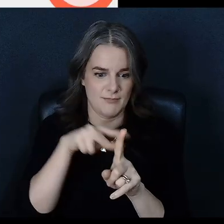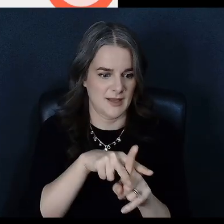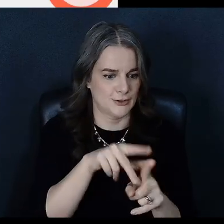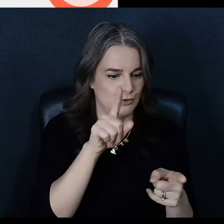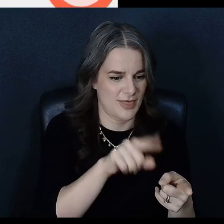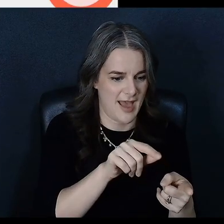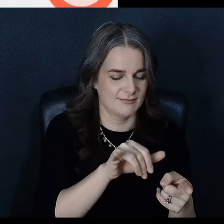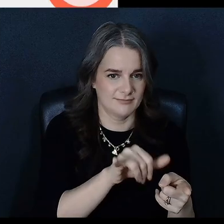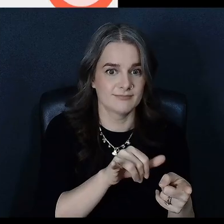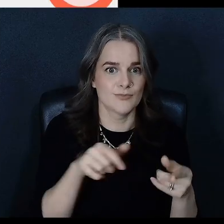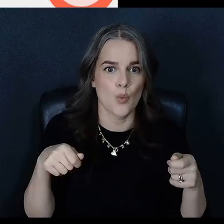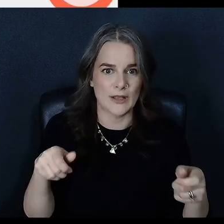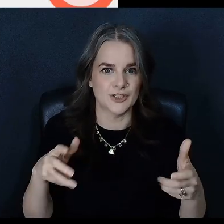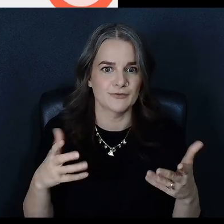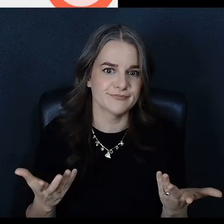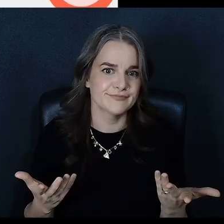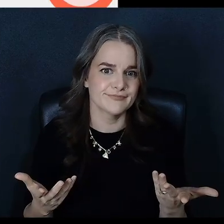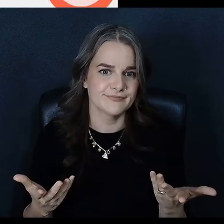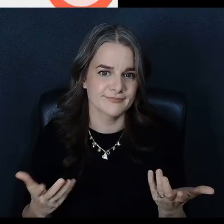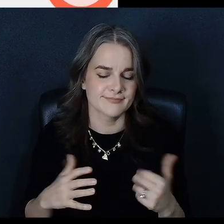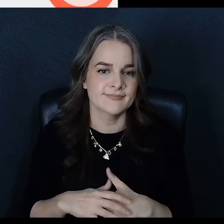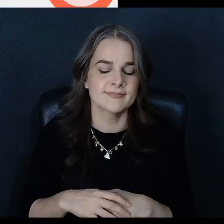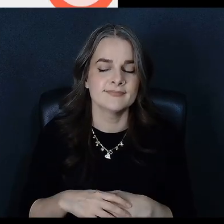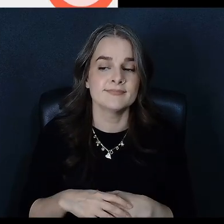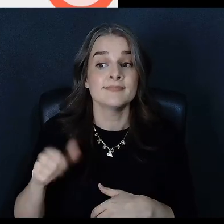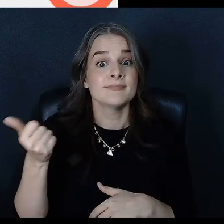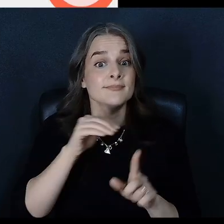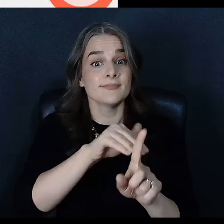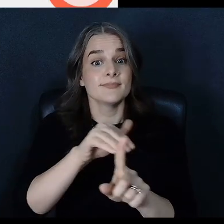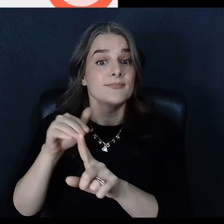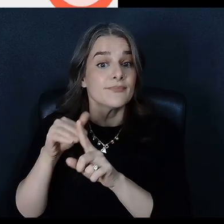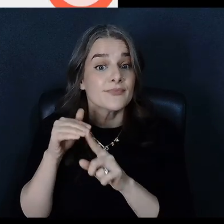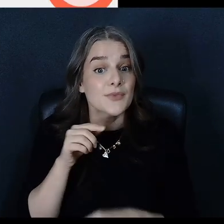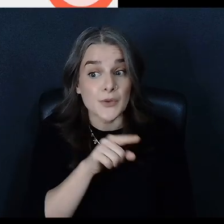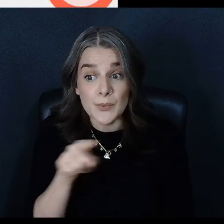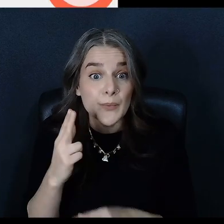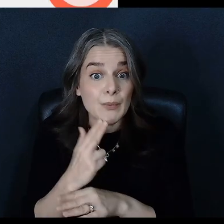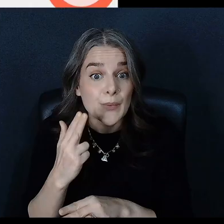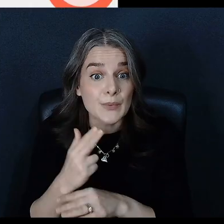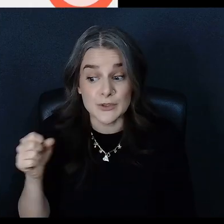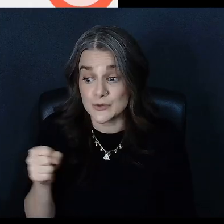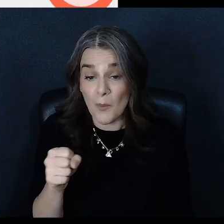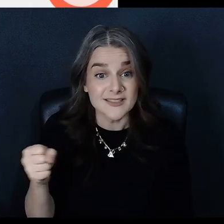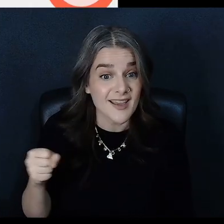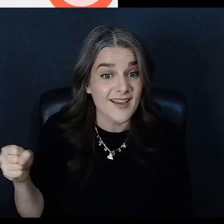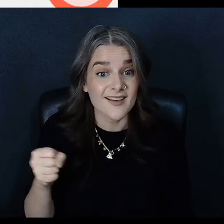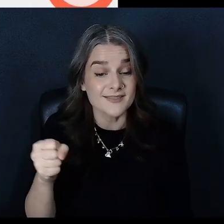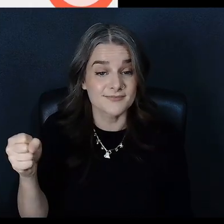is, if you use a joystick on a wheelchair to control the wheelchair and something else,